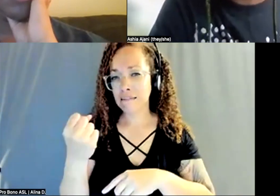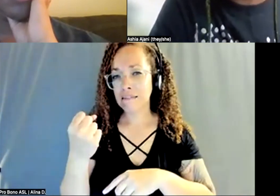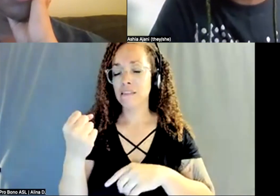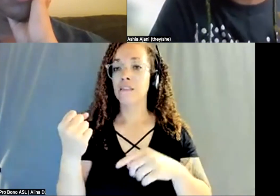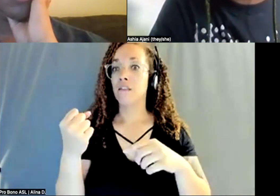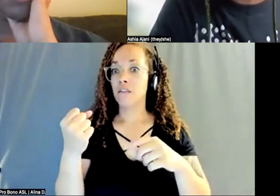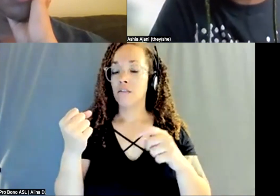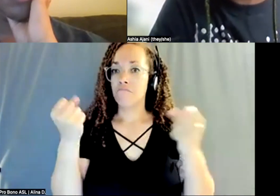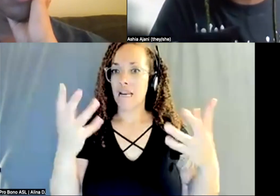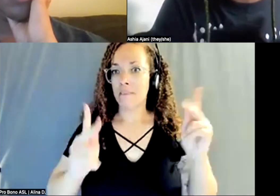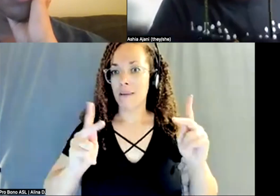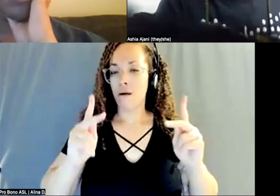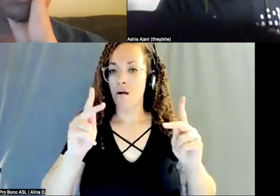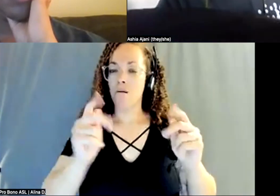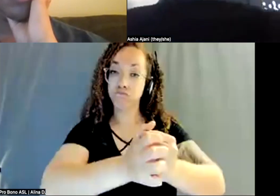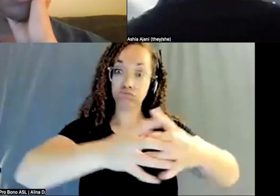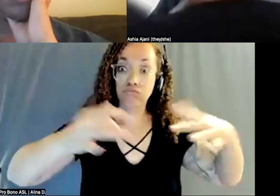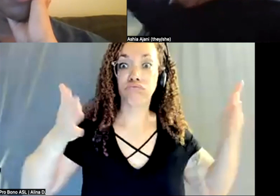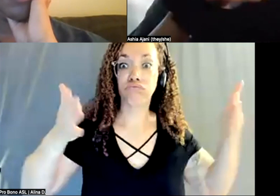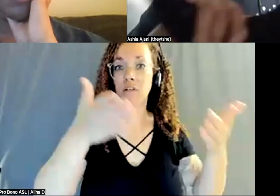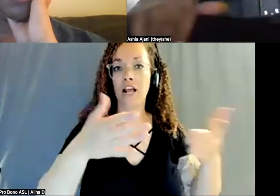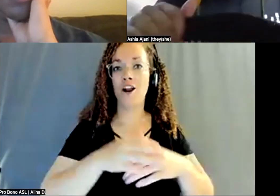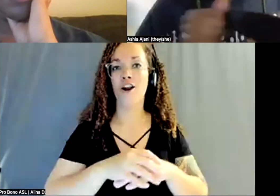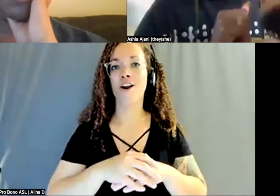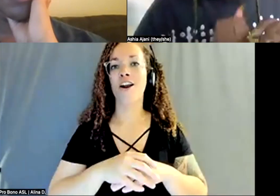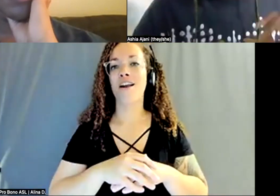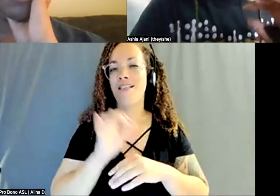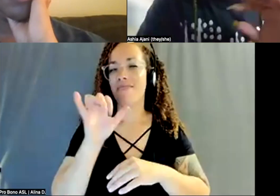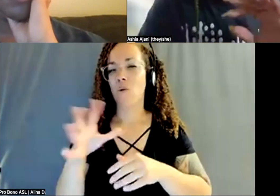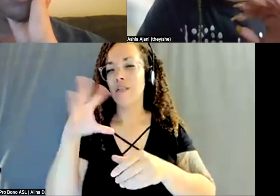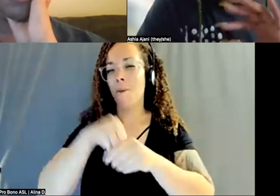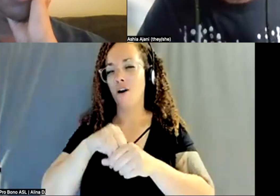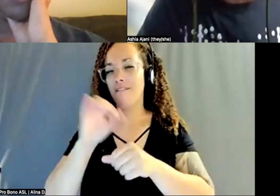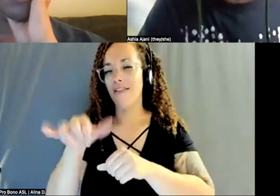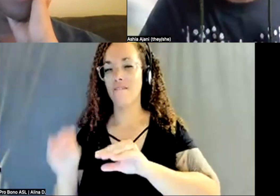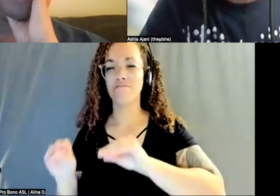like in so many ways, so many of me and my family members were just kind of constantly running